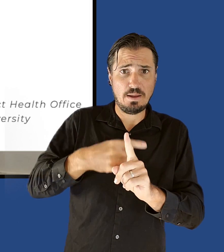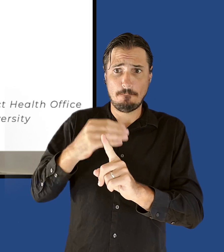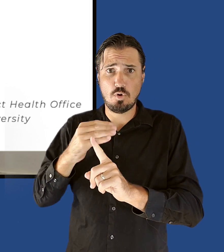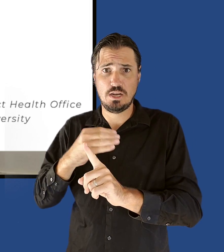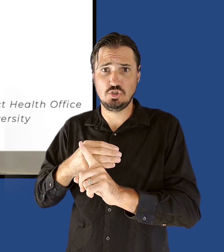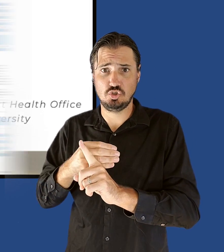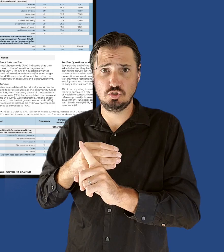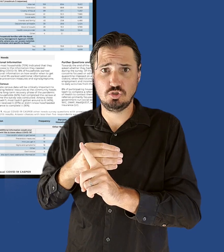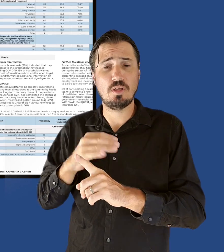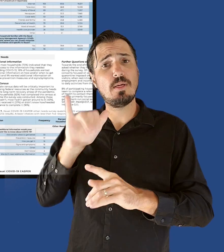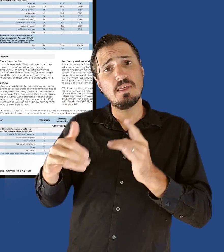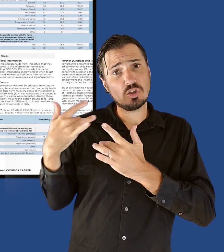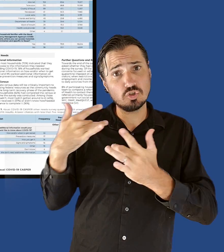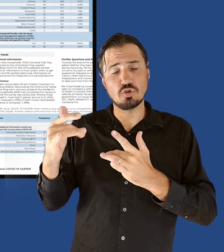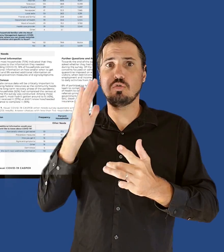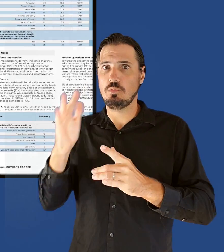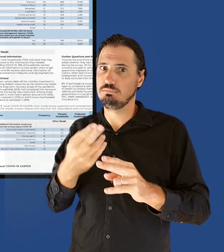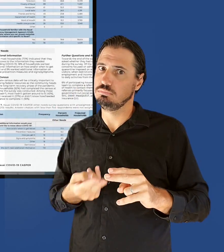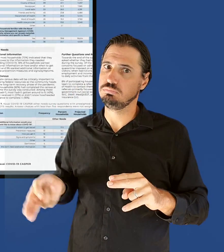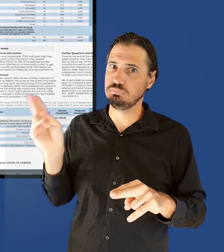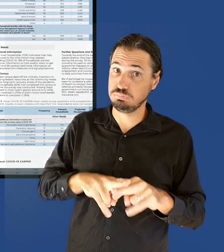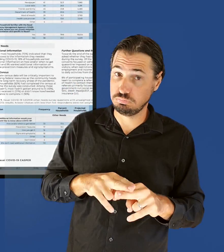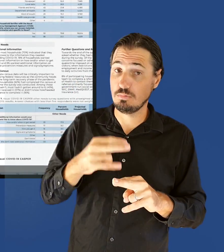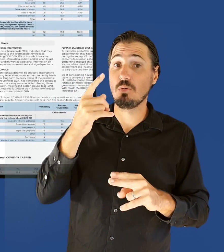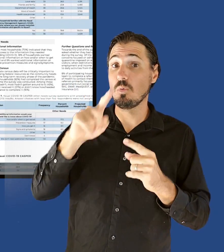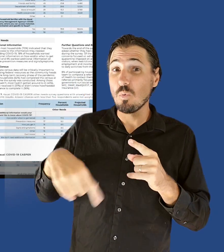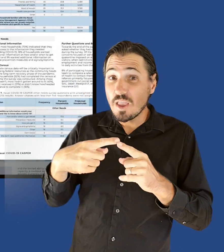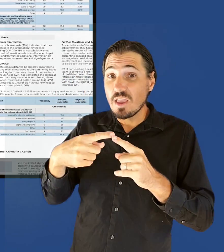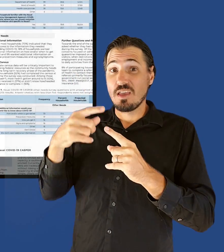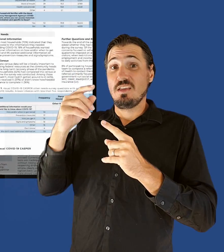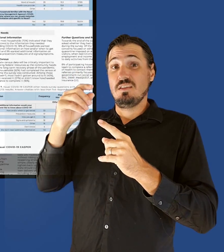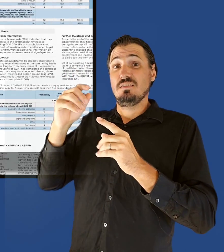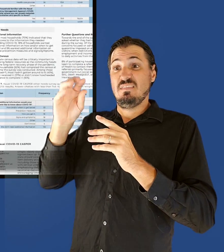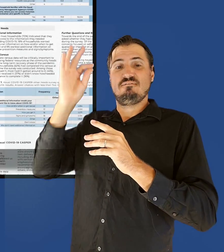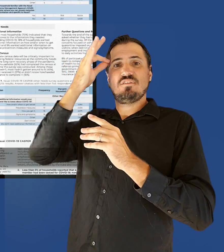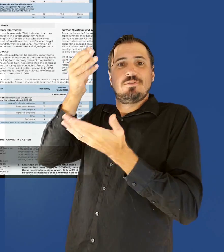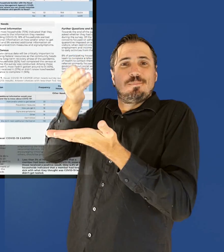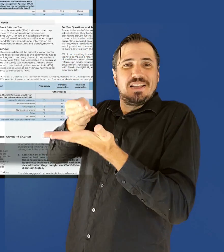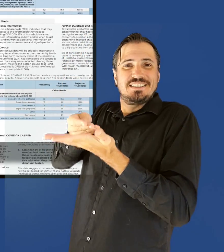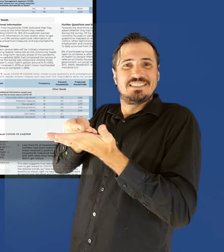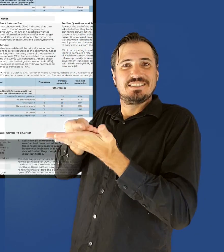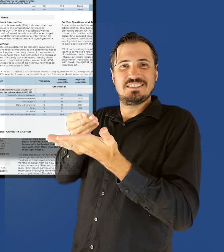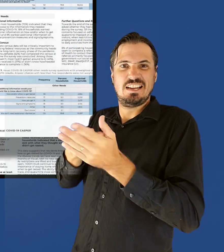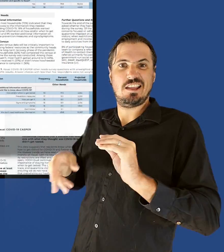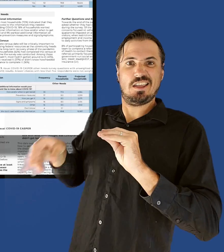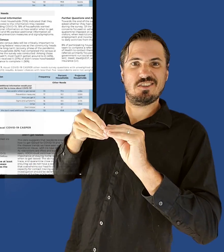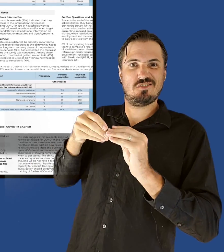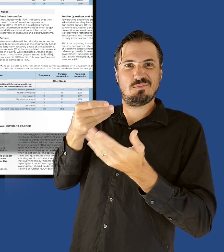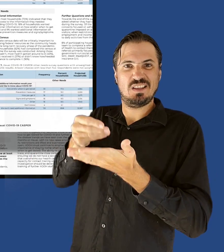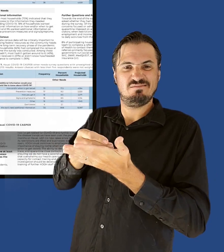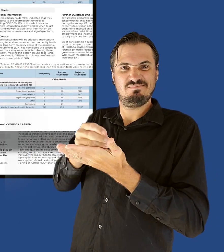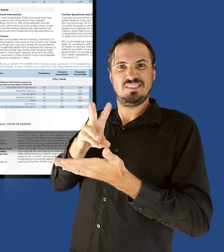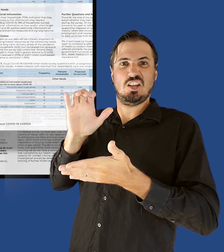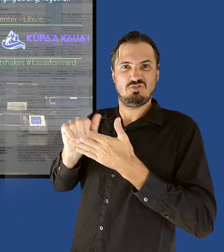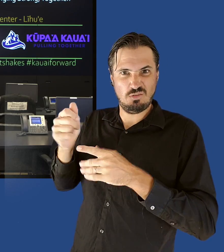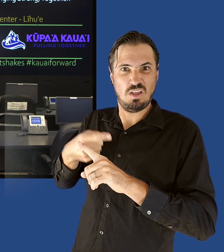These concerns will become more serious when state and federal assistance programs ends, such as the Federal Pandemic Unemployment Compensation program,